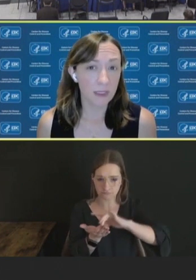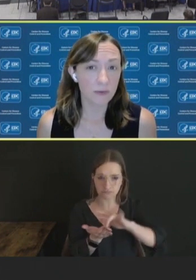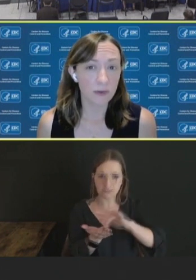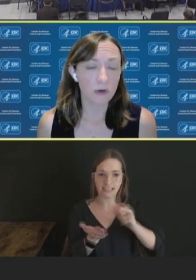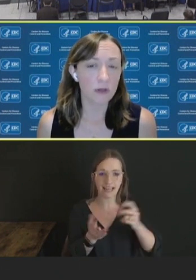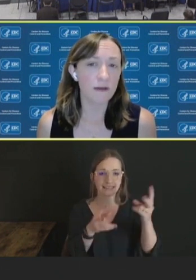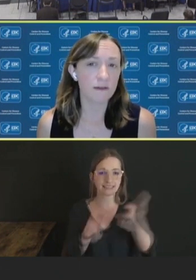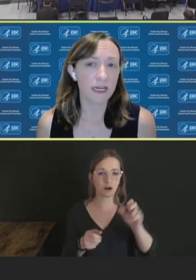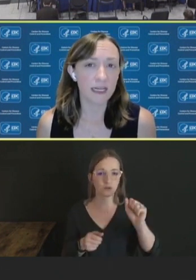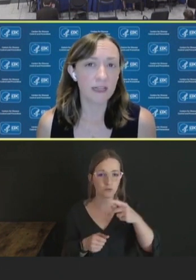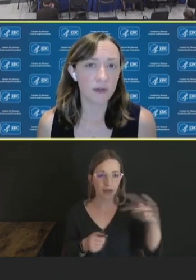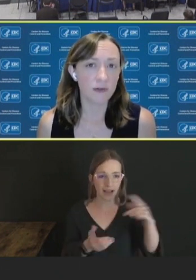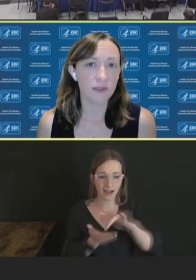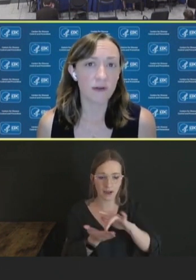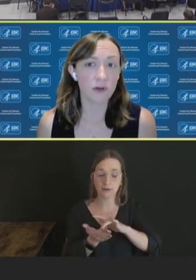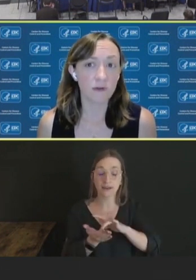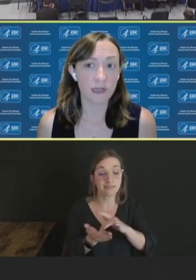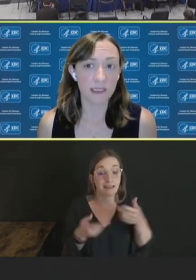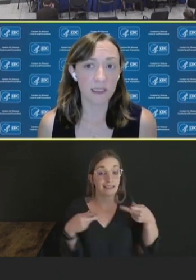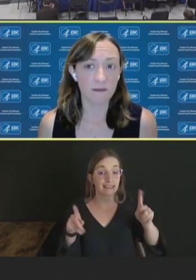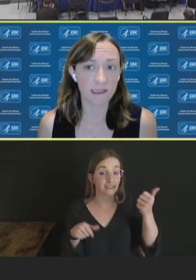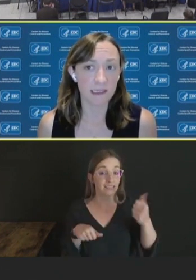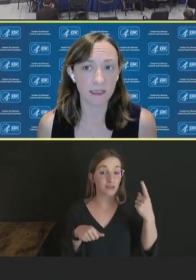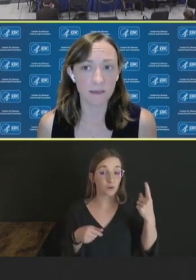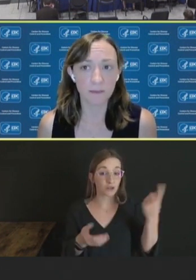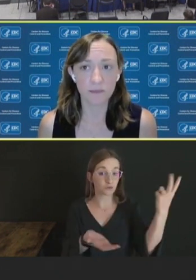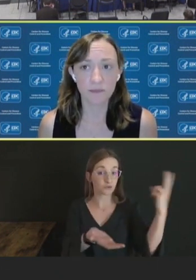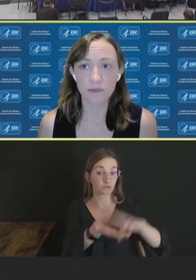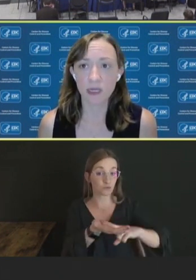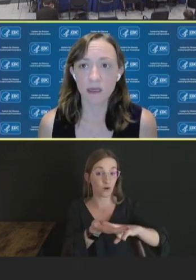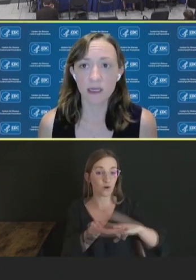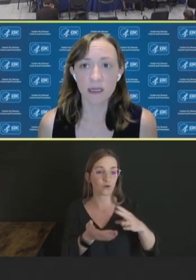to enroll under any dose of COVID-19 vaccine. Next slide.